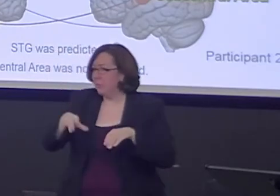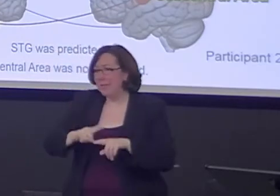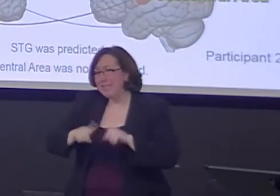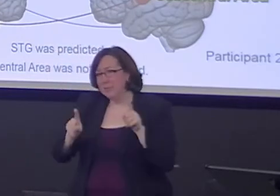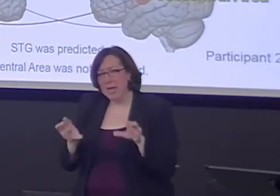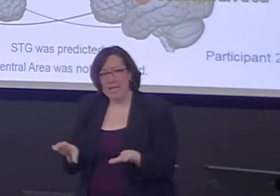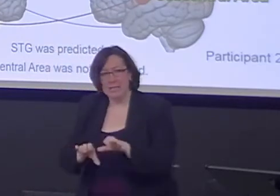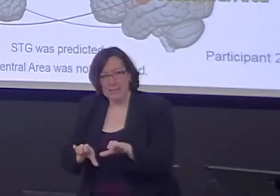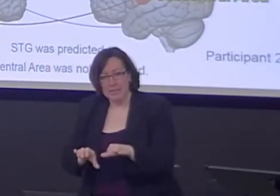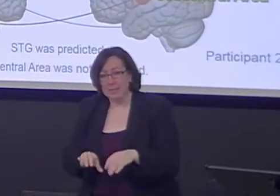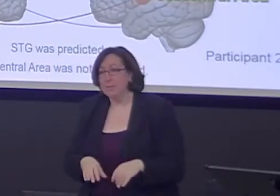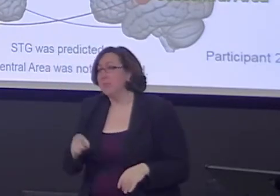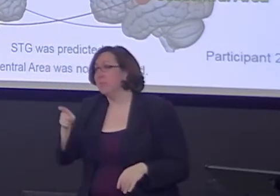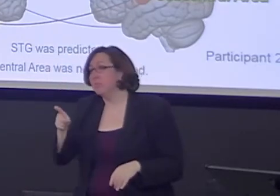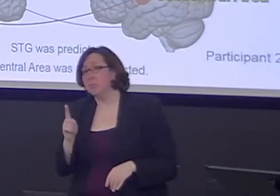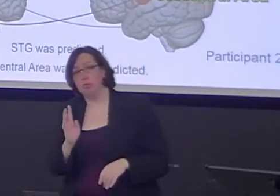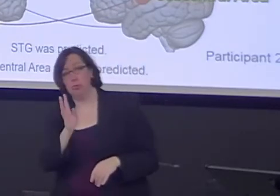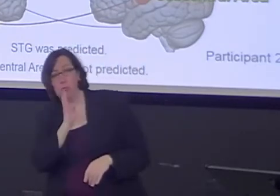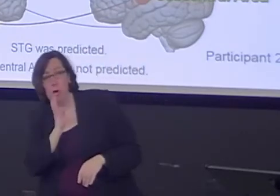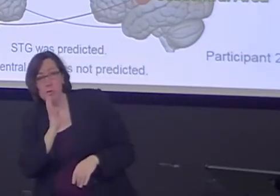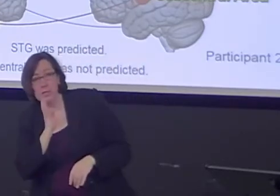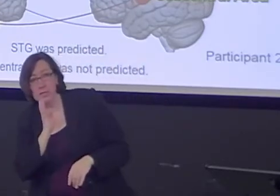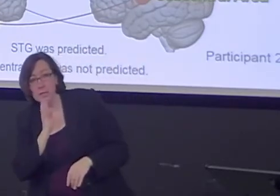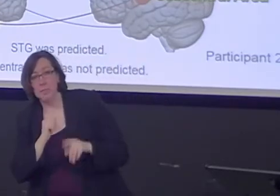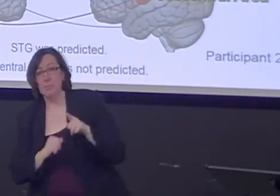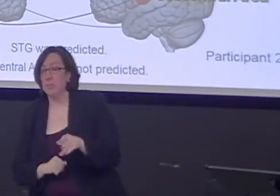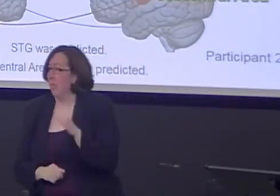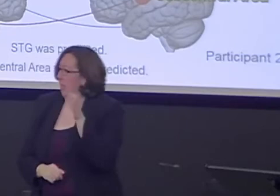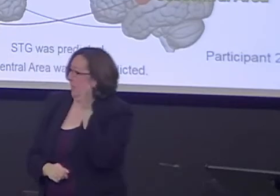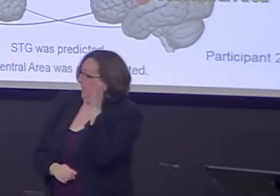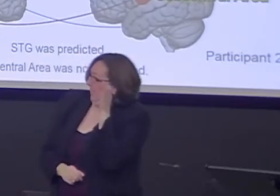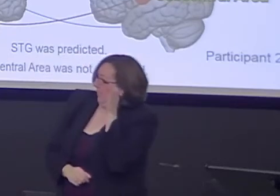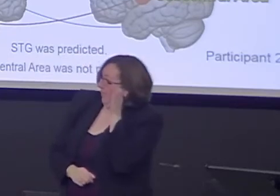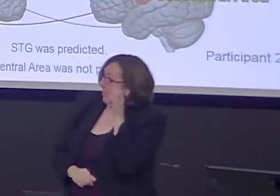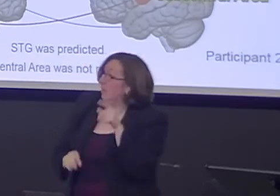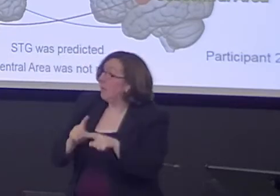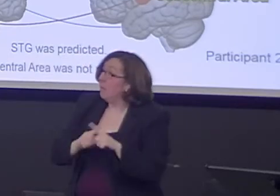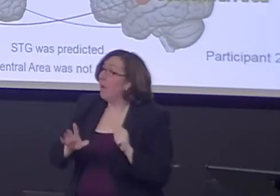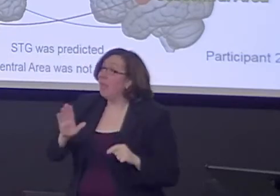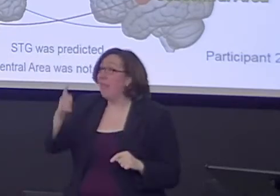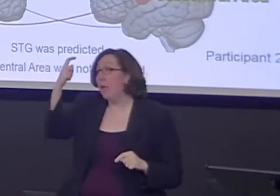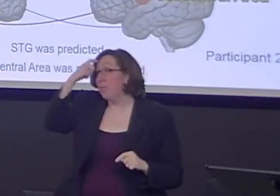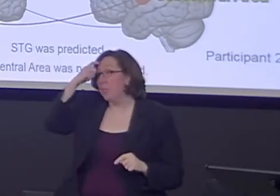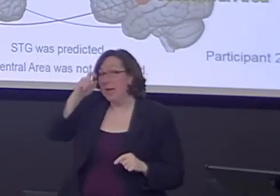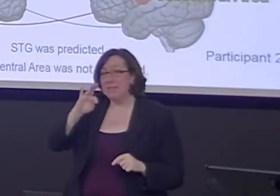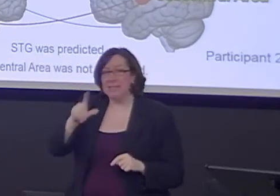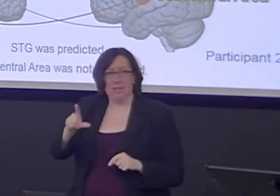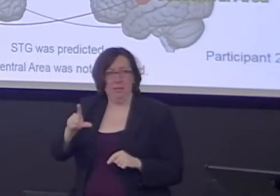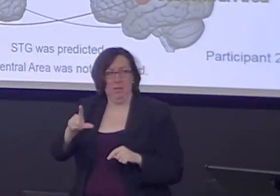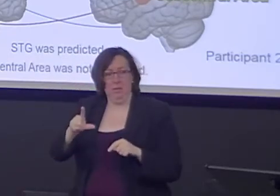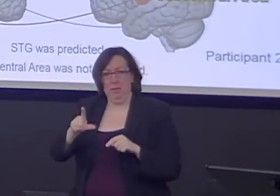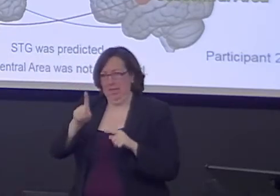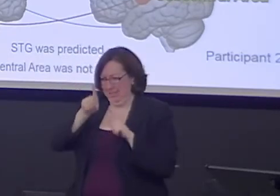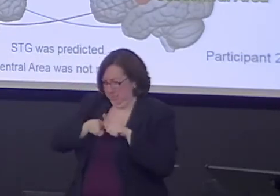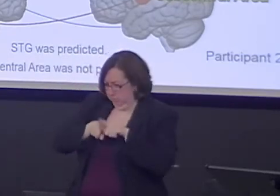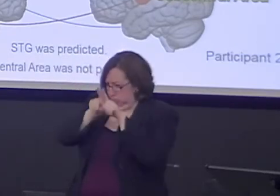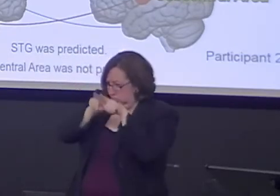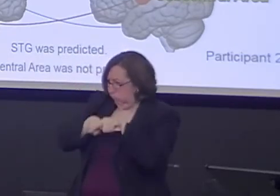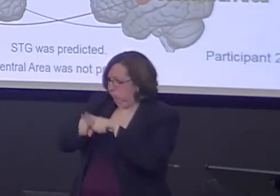and yet their brains are synchronizing with respect to the signals that come from this area,